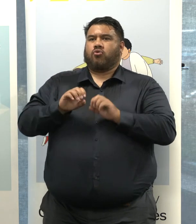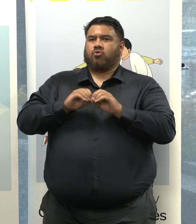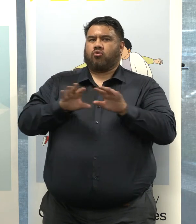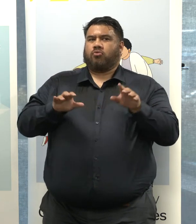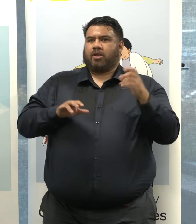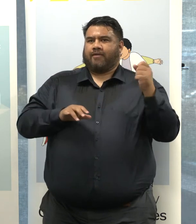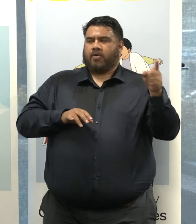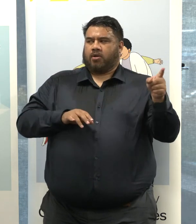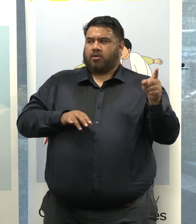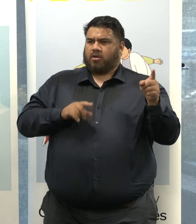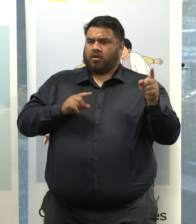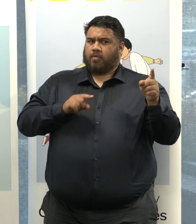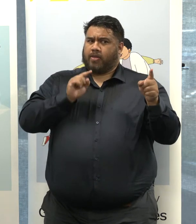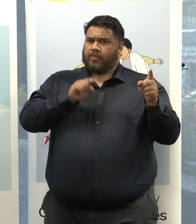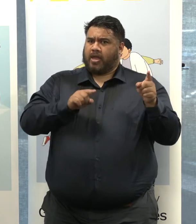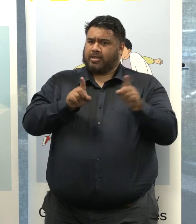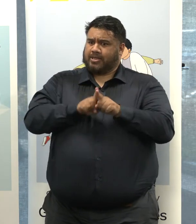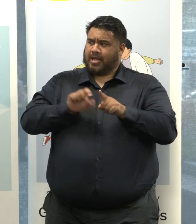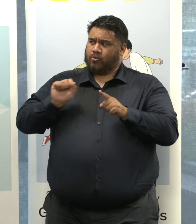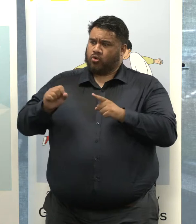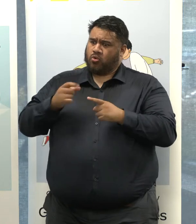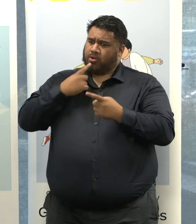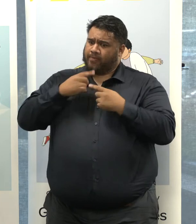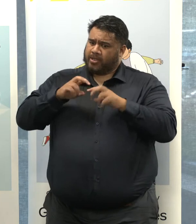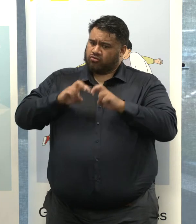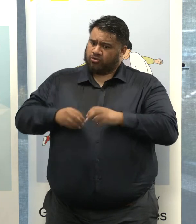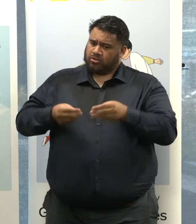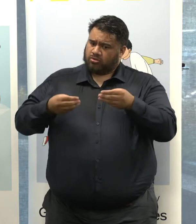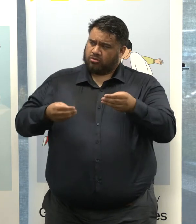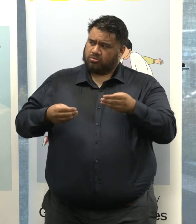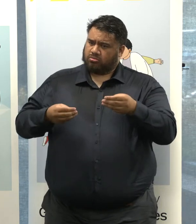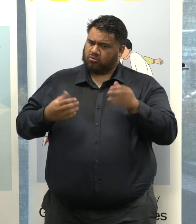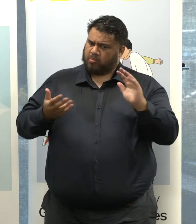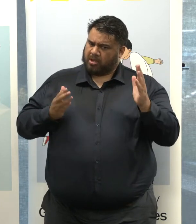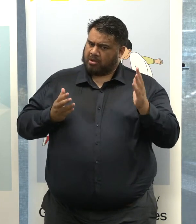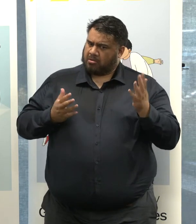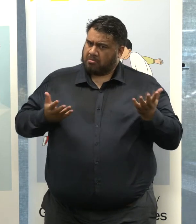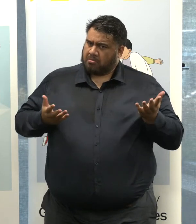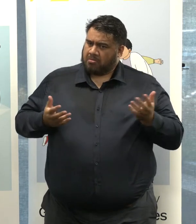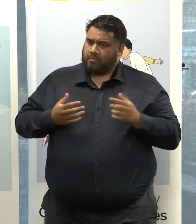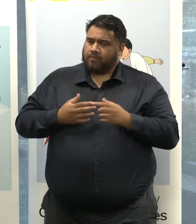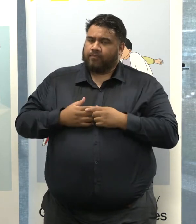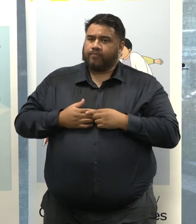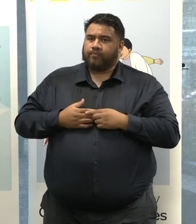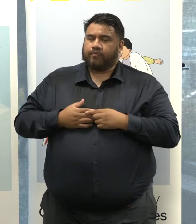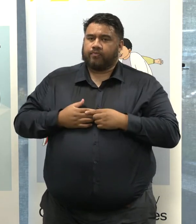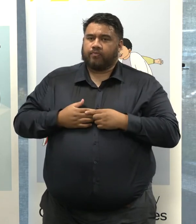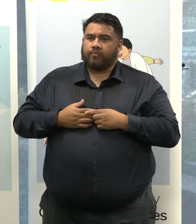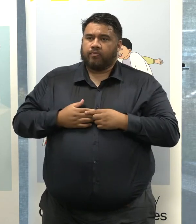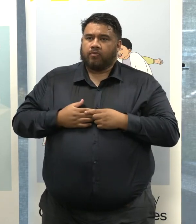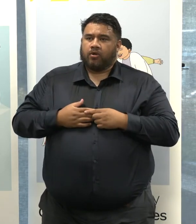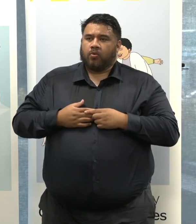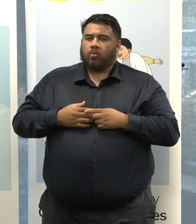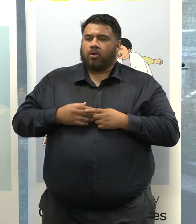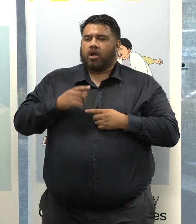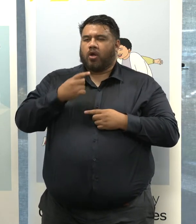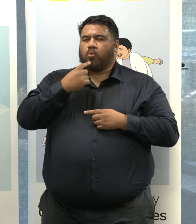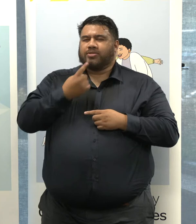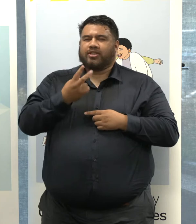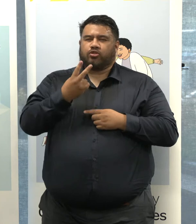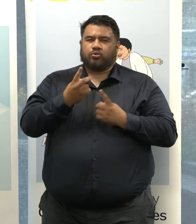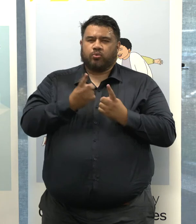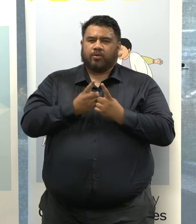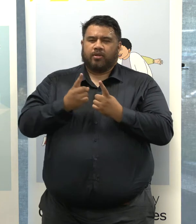against infection.